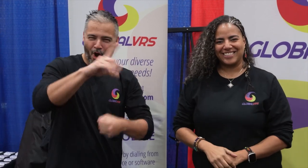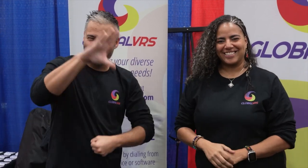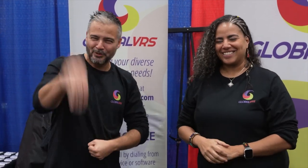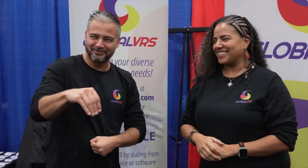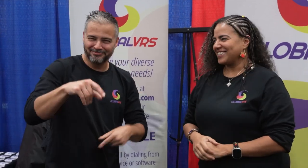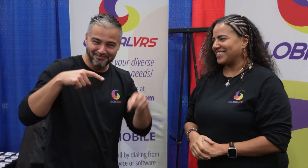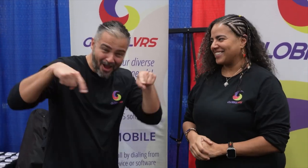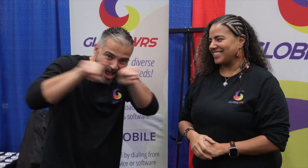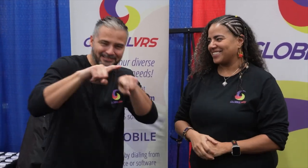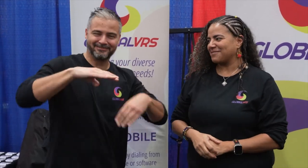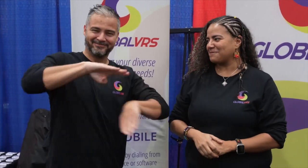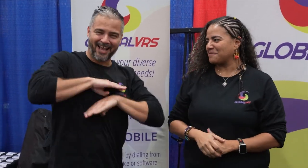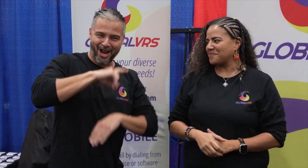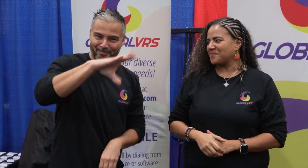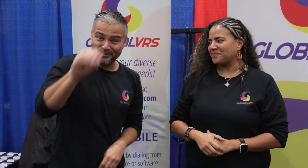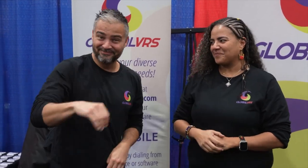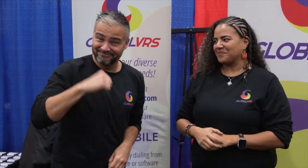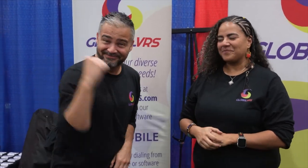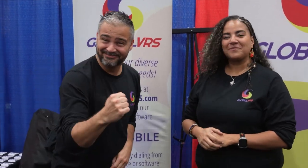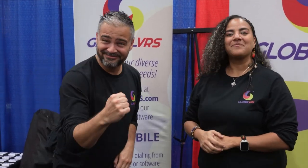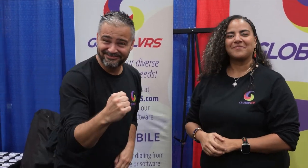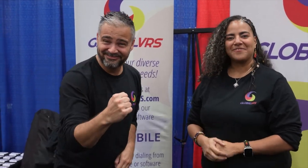We’re in 100% support and 100% satisfied.